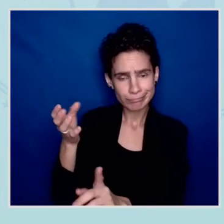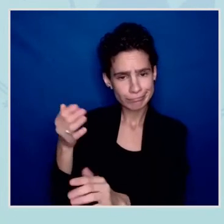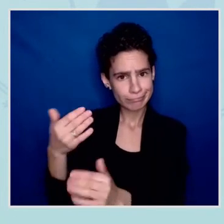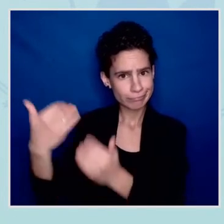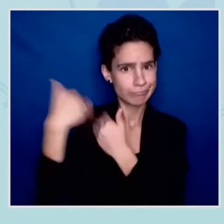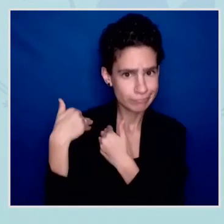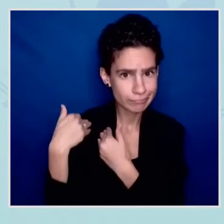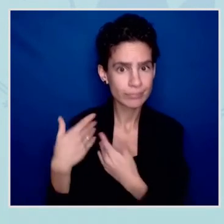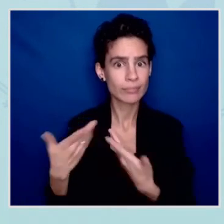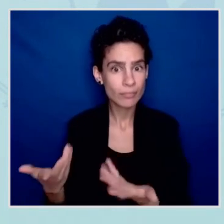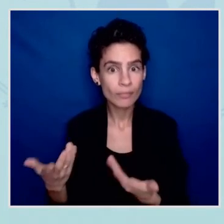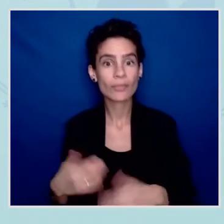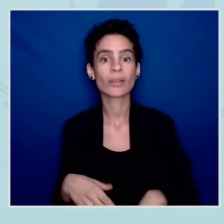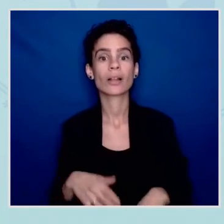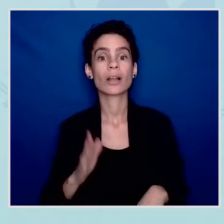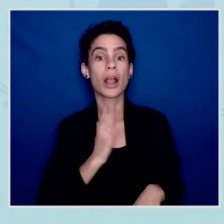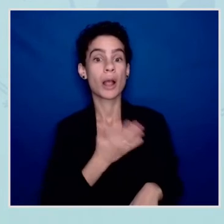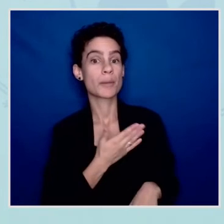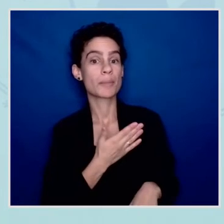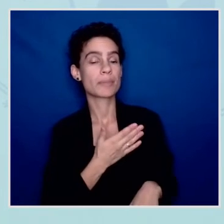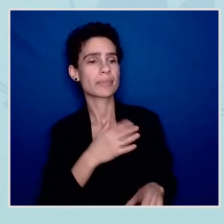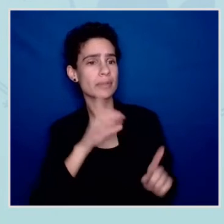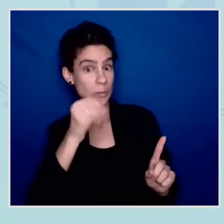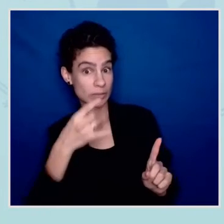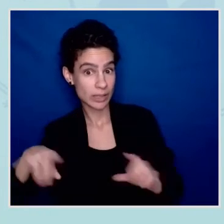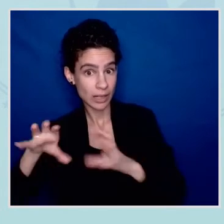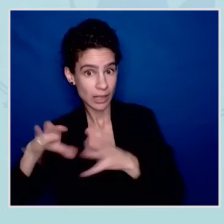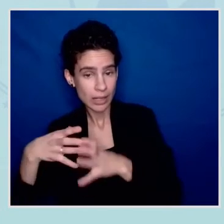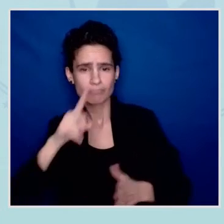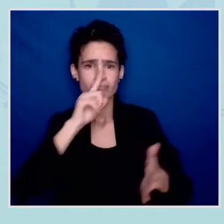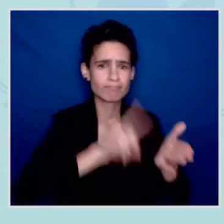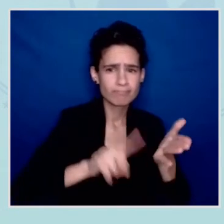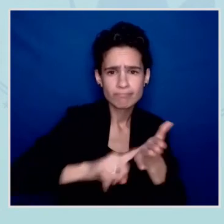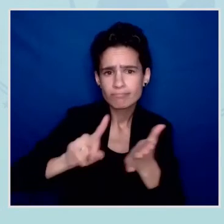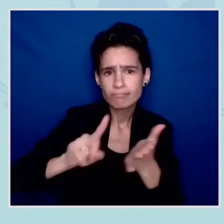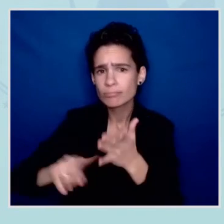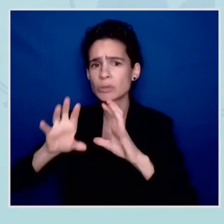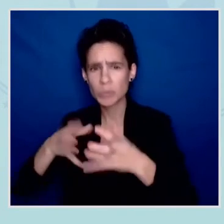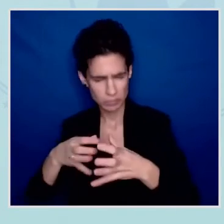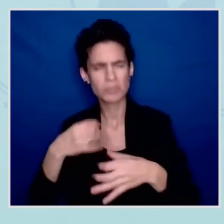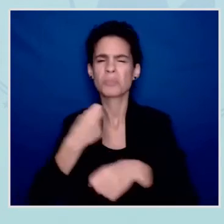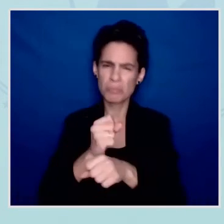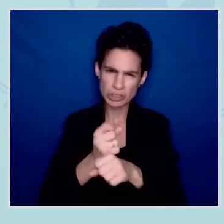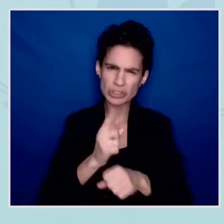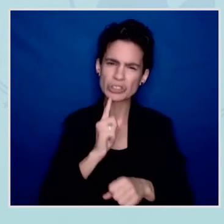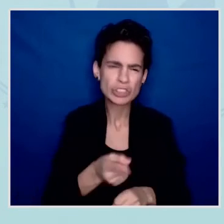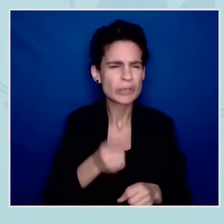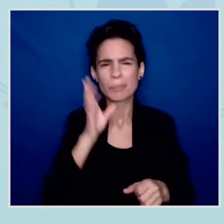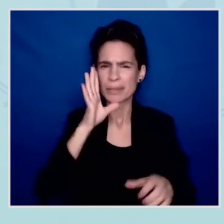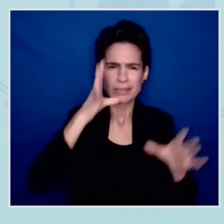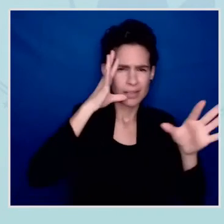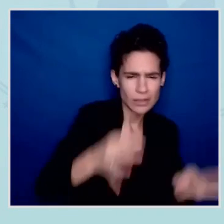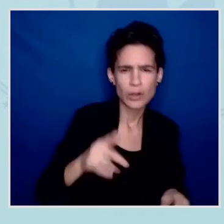SEPARATION POLICY ALONG THE BORDER. DURING THE CAMPAIGN, YOU SAID, PRACTICE WAS CRIMINAL. CAN YOU COMMIT, WILL YOU COMMIT TO MAKING SURE THE TRUMP ADMINISTRATION OFFICIALS RESPONSIBLE FOR THAT POLICY